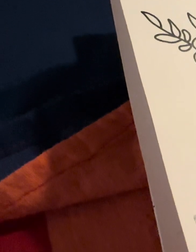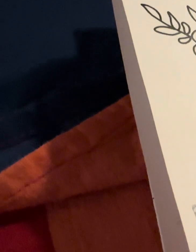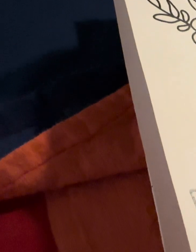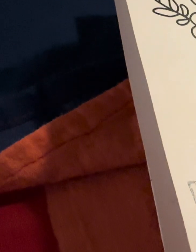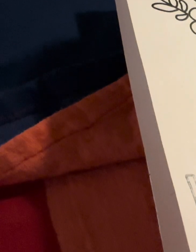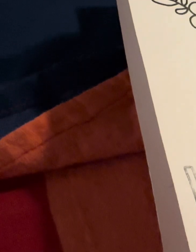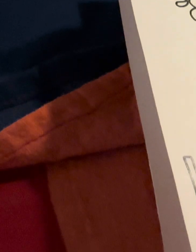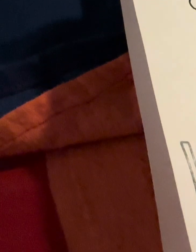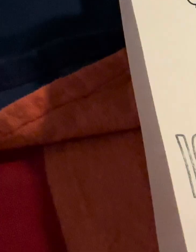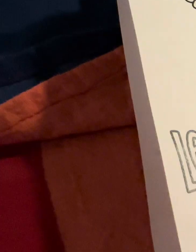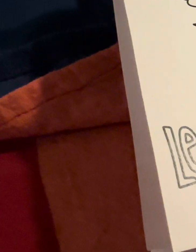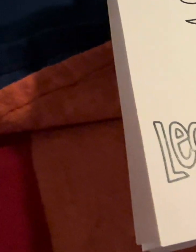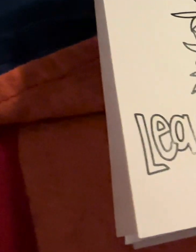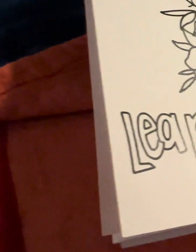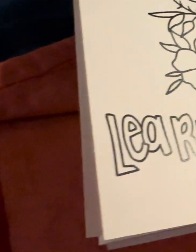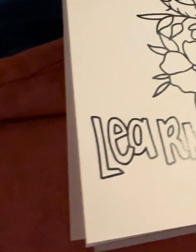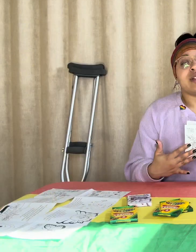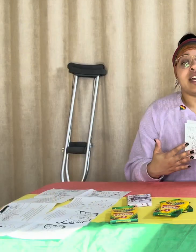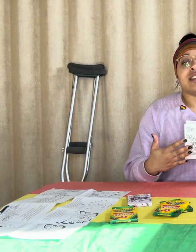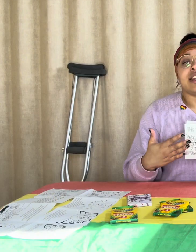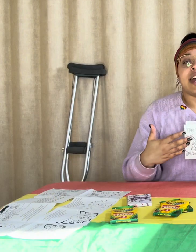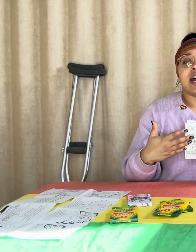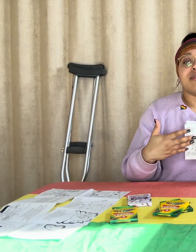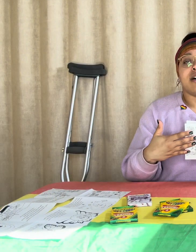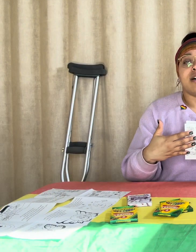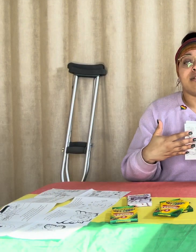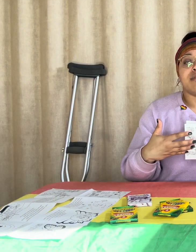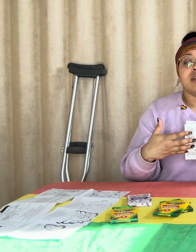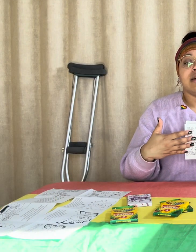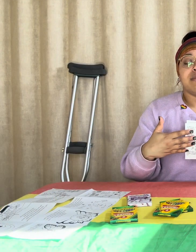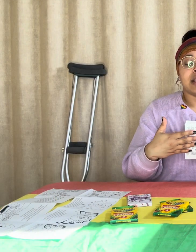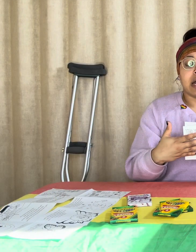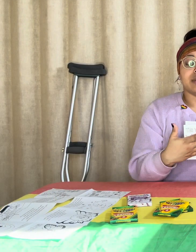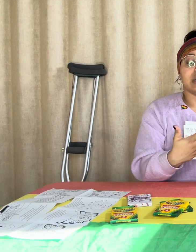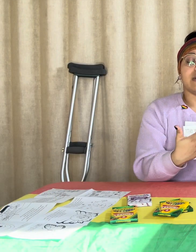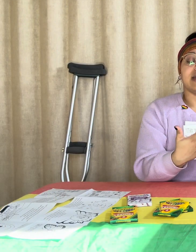thought that this was really cool, 'cause it was half of a butterfly, and then half of flowers growing